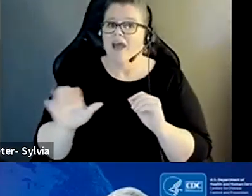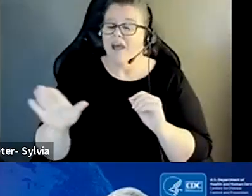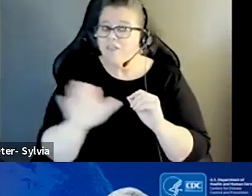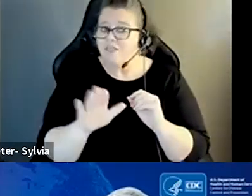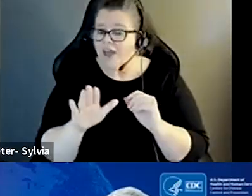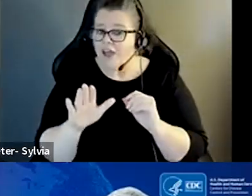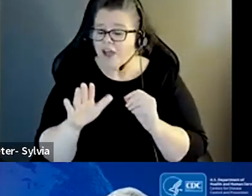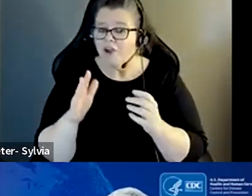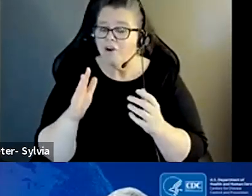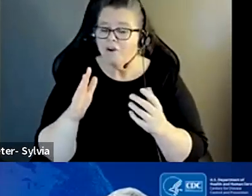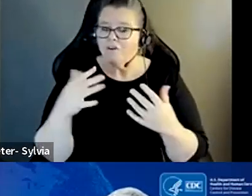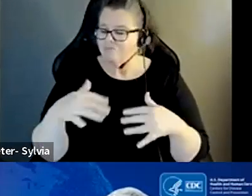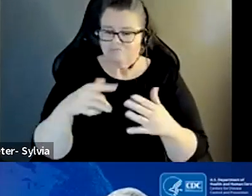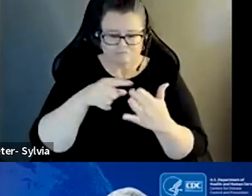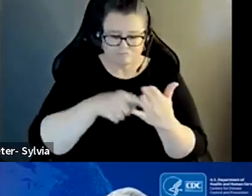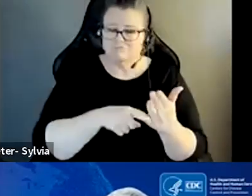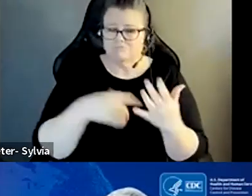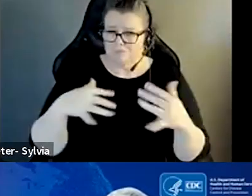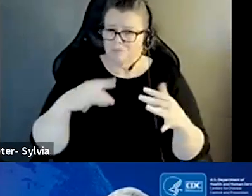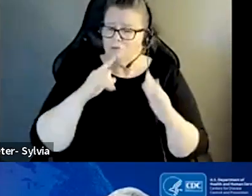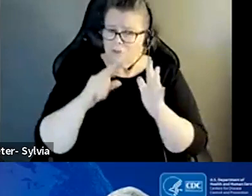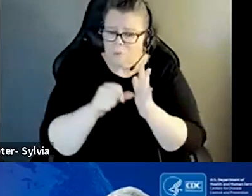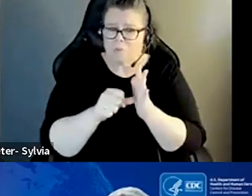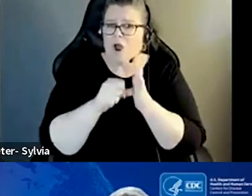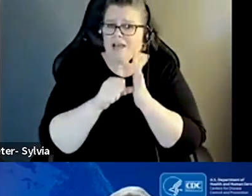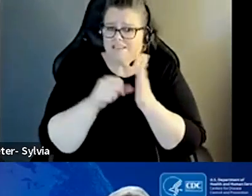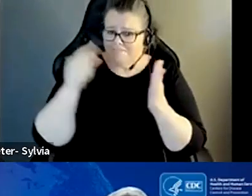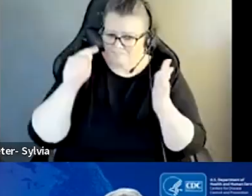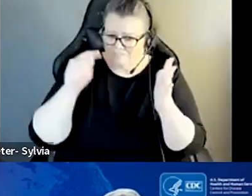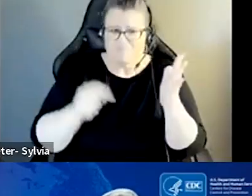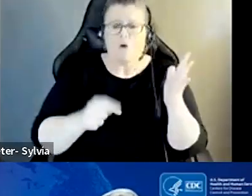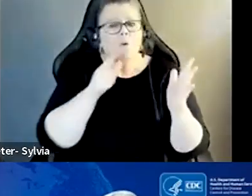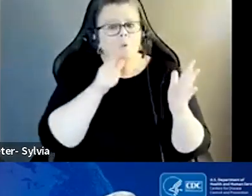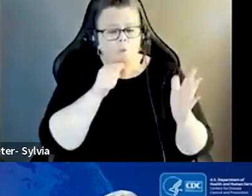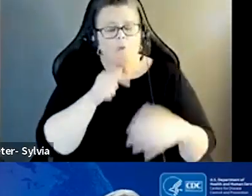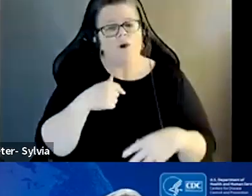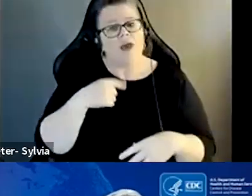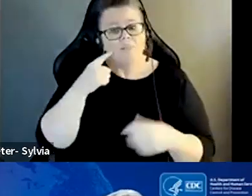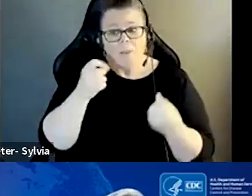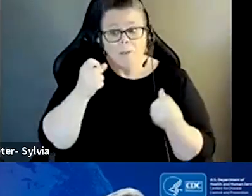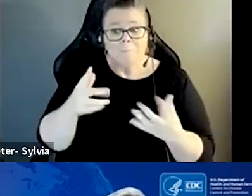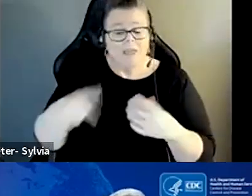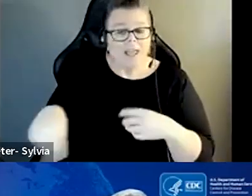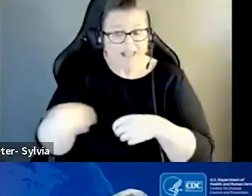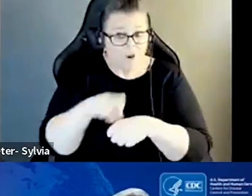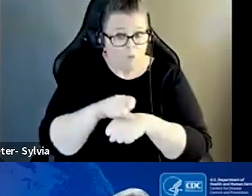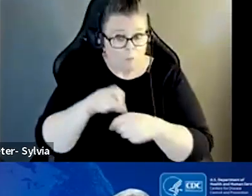of the need for this conversation. I believe that many of the workgroups are actually listening today, and I'm awed